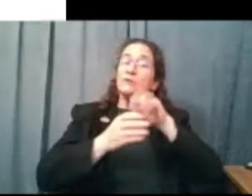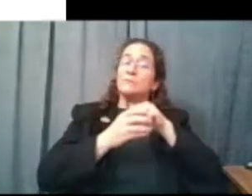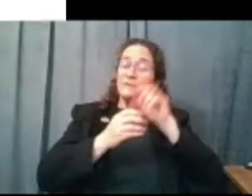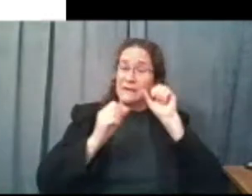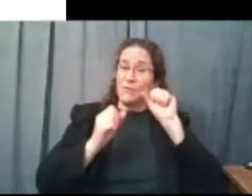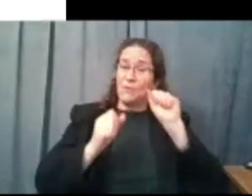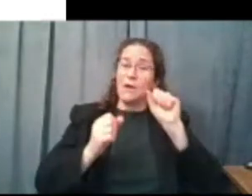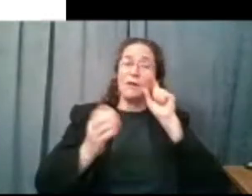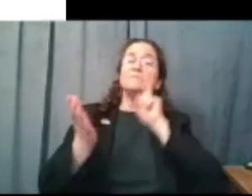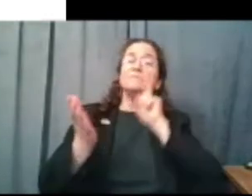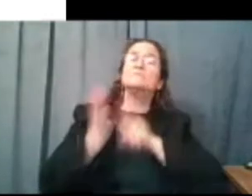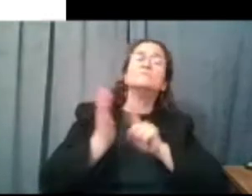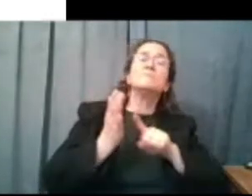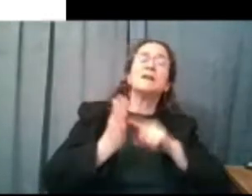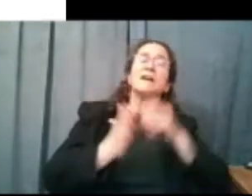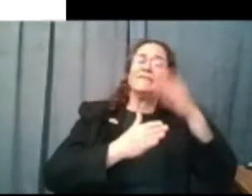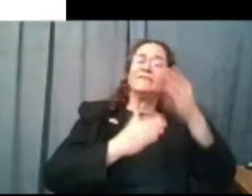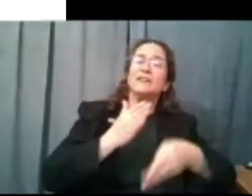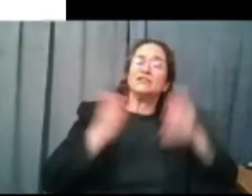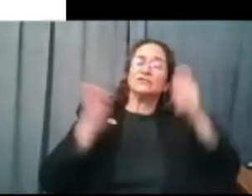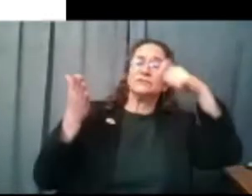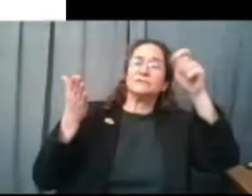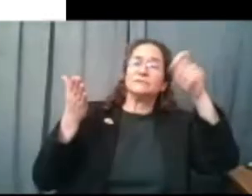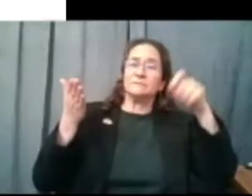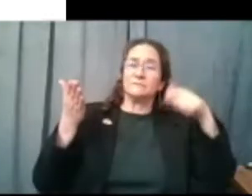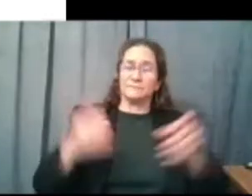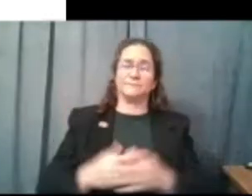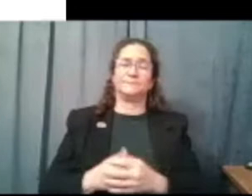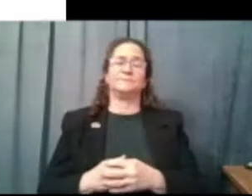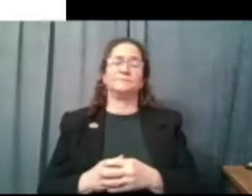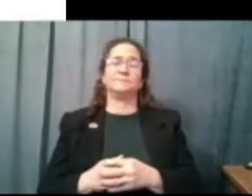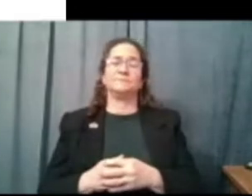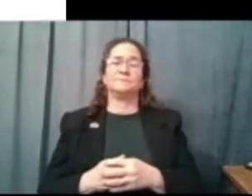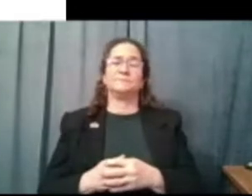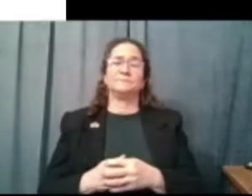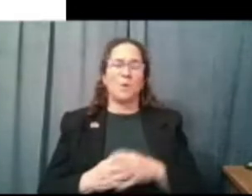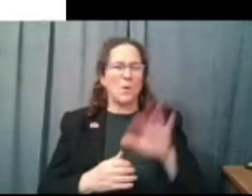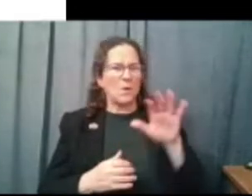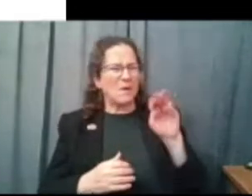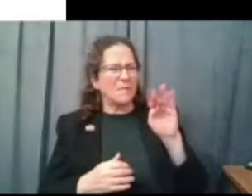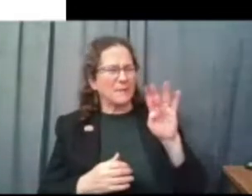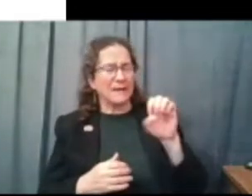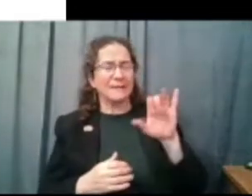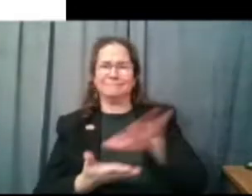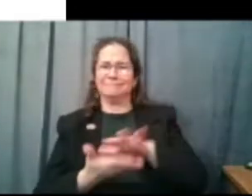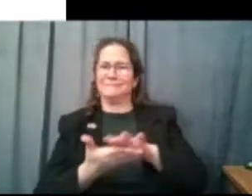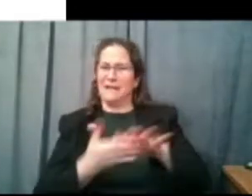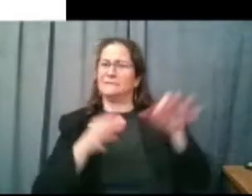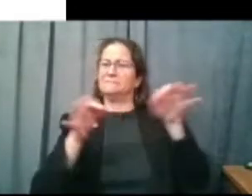You know Mike, it's kind of nice how you, you know, describe that goal in those objectives